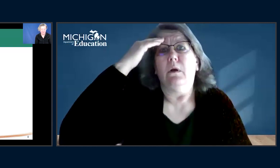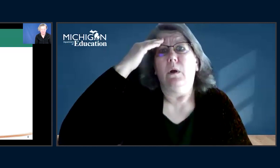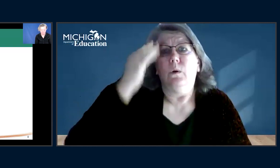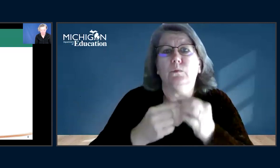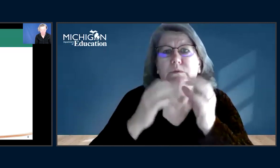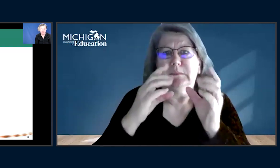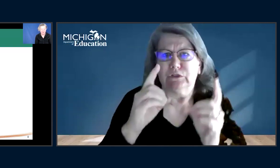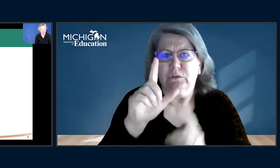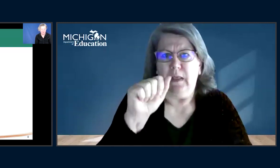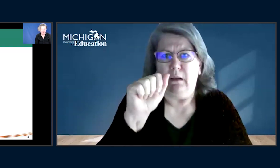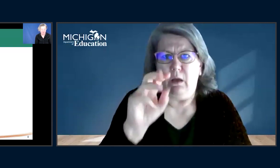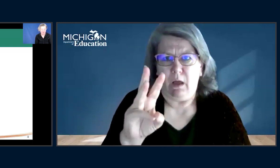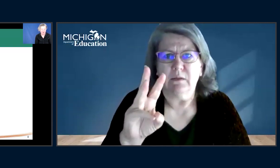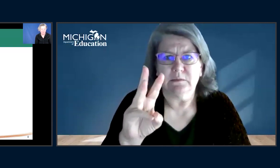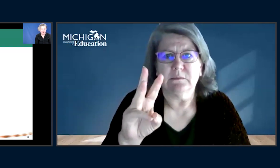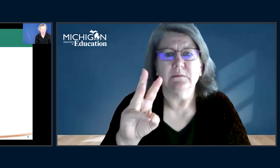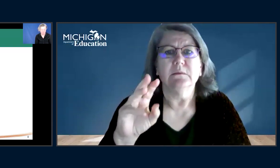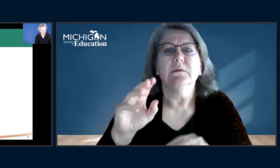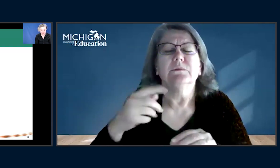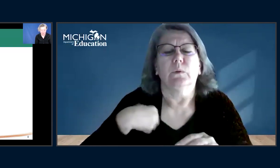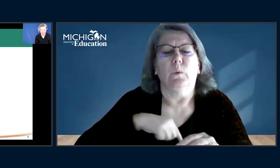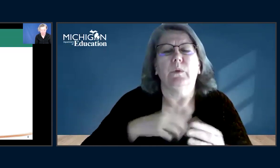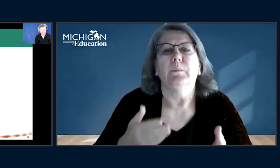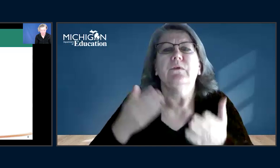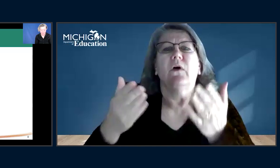people of the legal field. We are aware of special ed law,